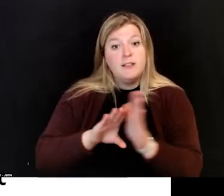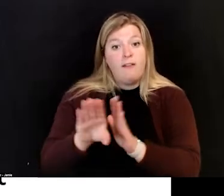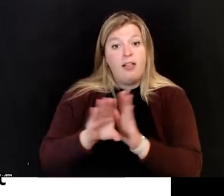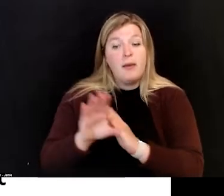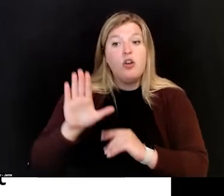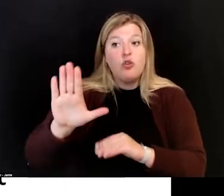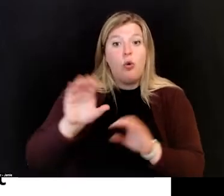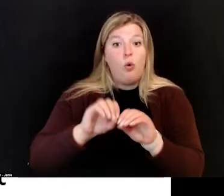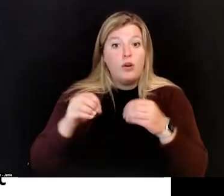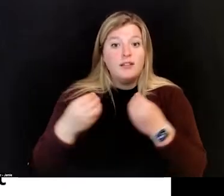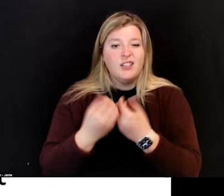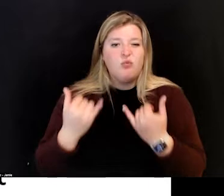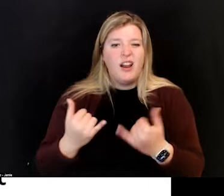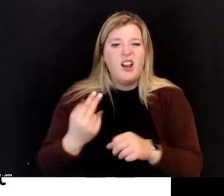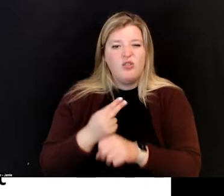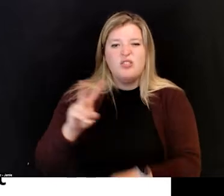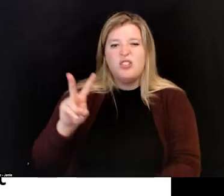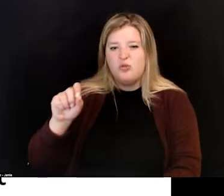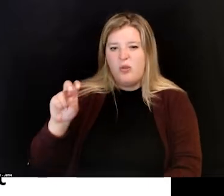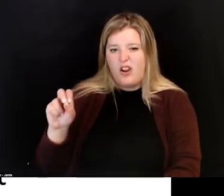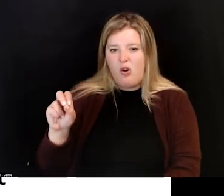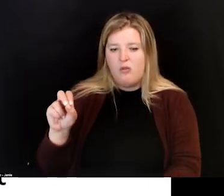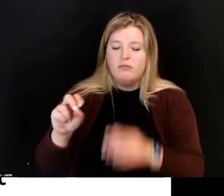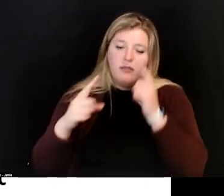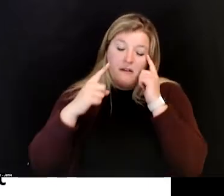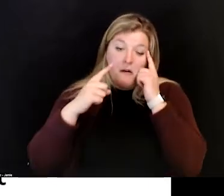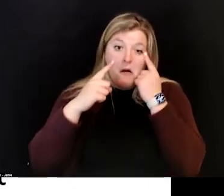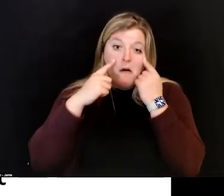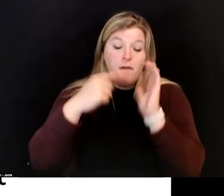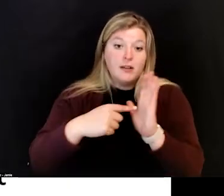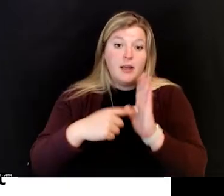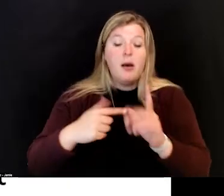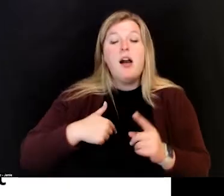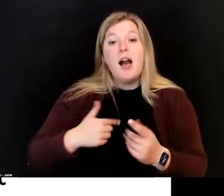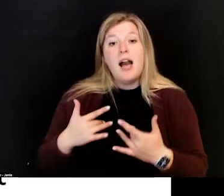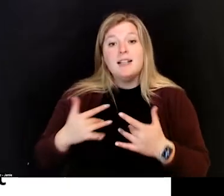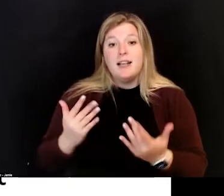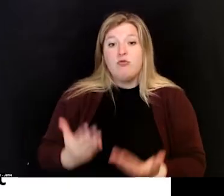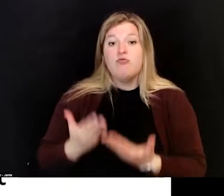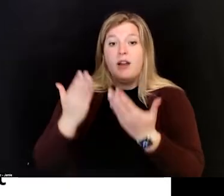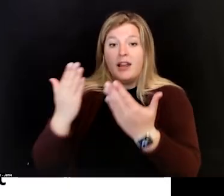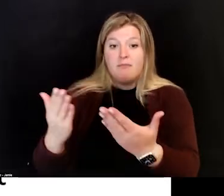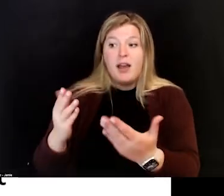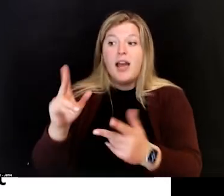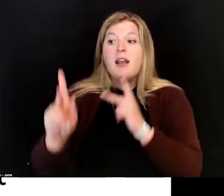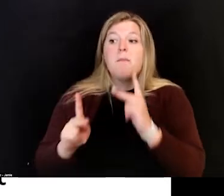is currently at 2.0, for example, I always recommend people pick up responsive design